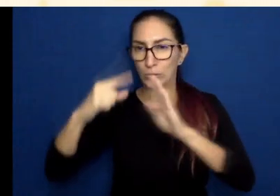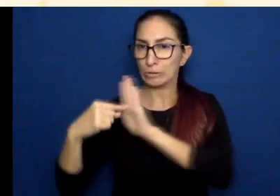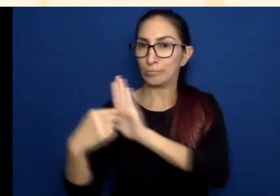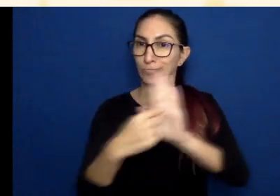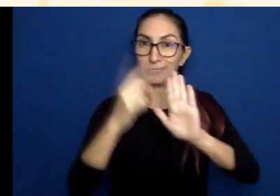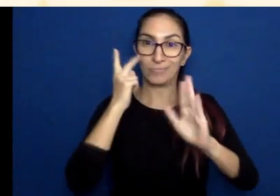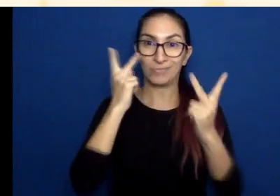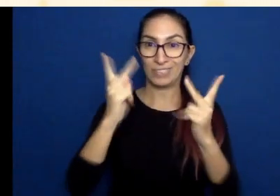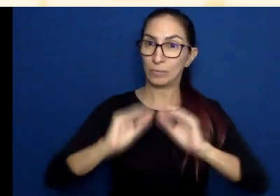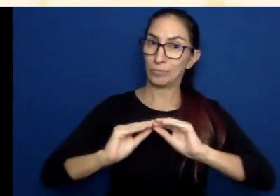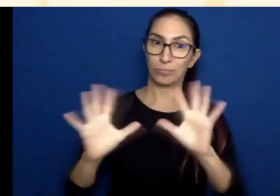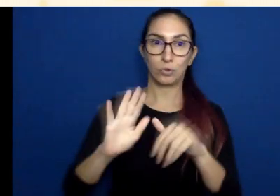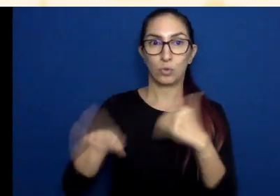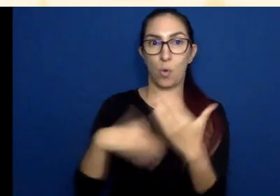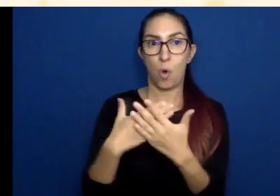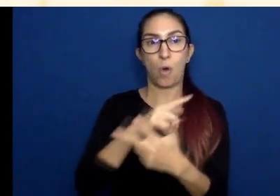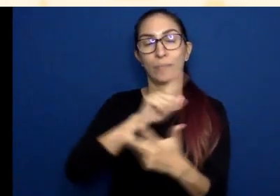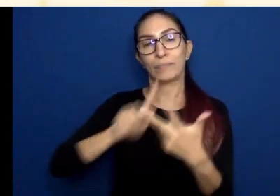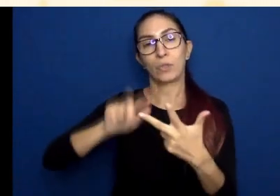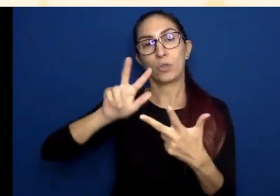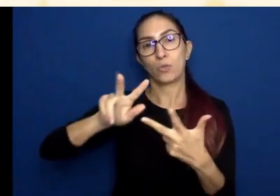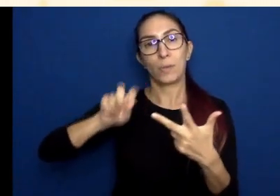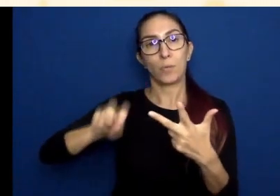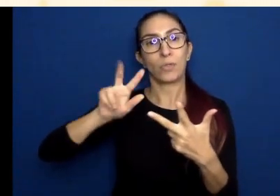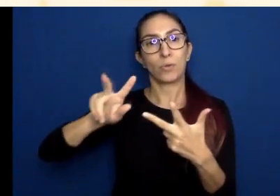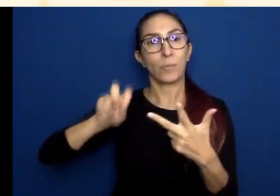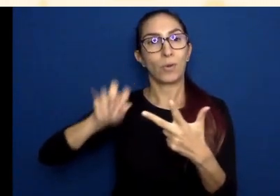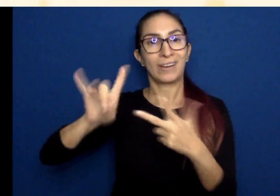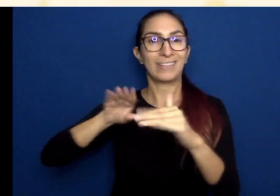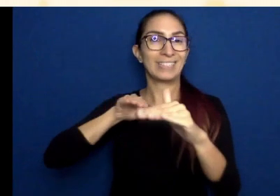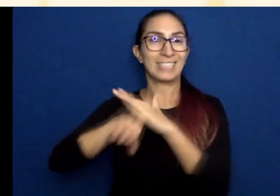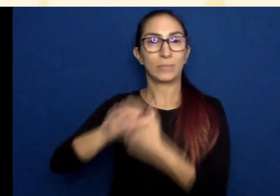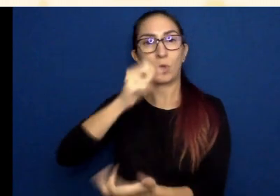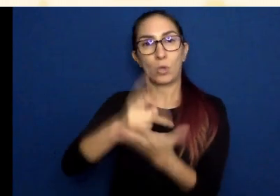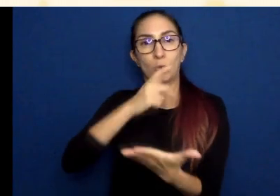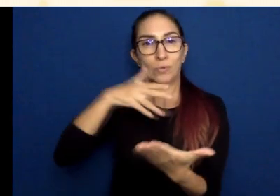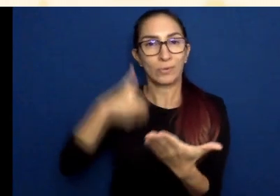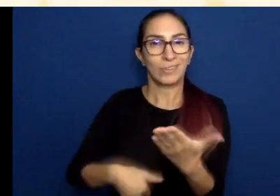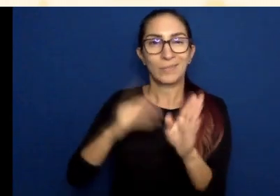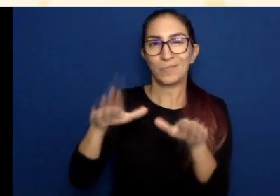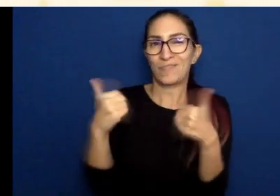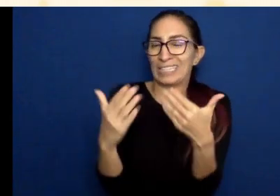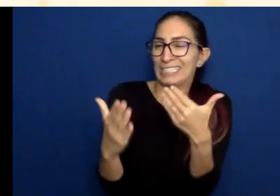And 3.3 .8, accessible authentication enhanced; providing easy methods of authentication.